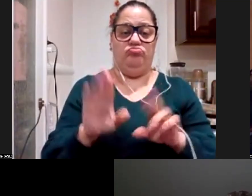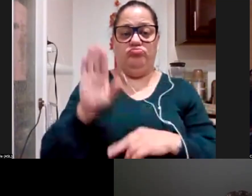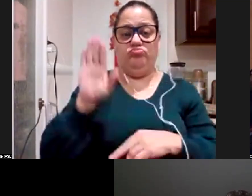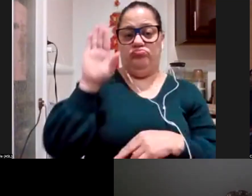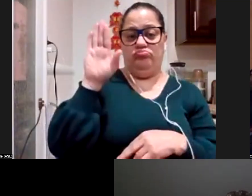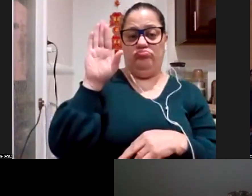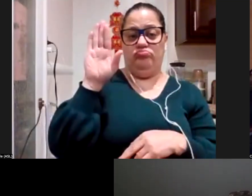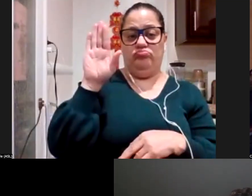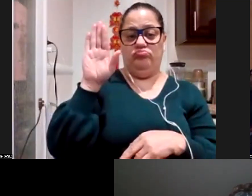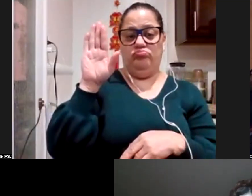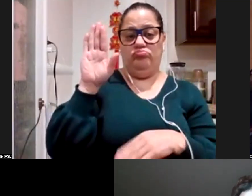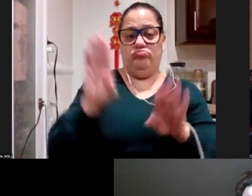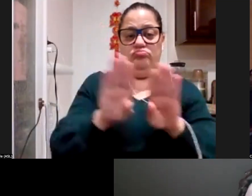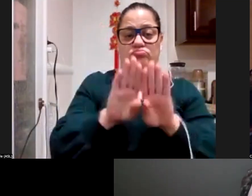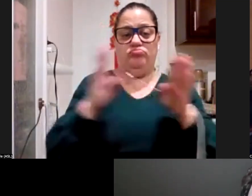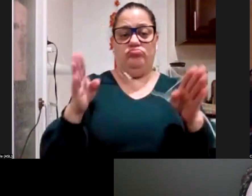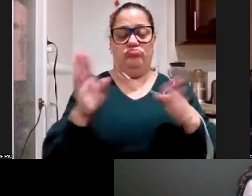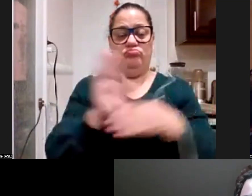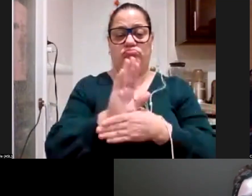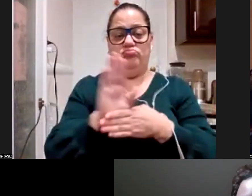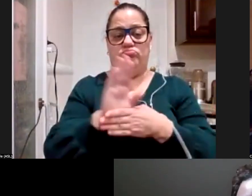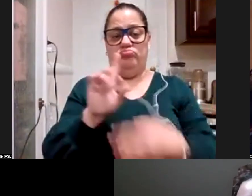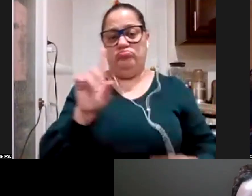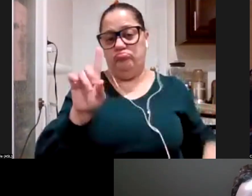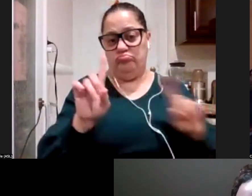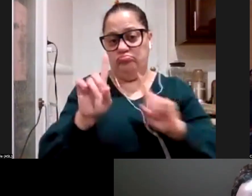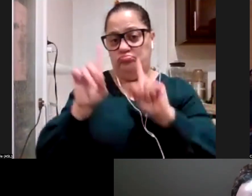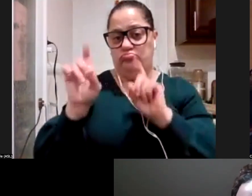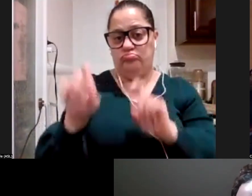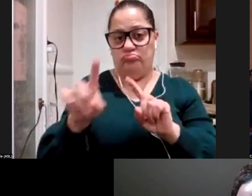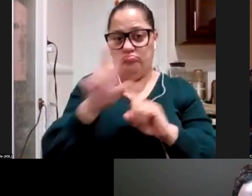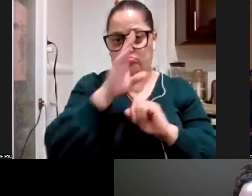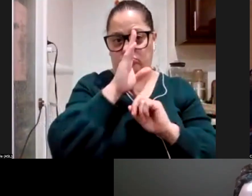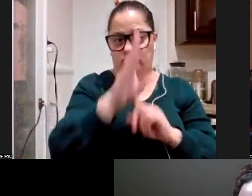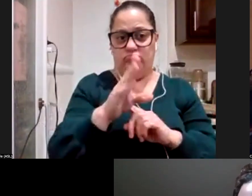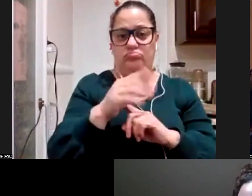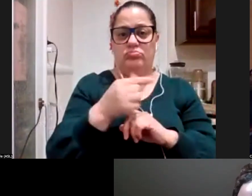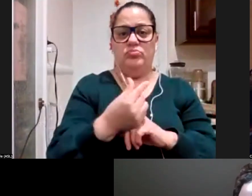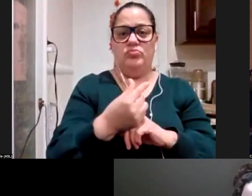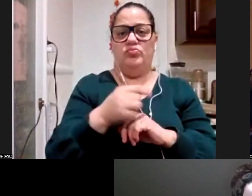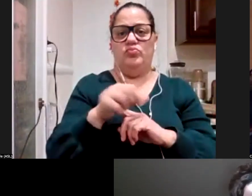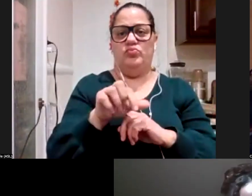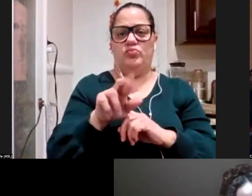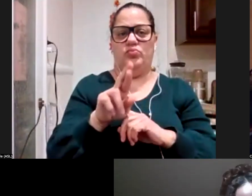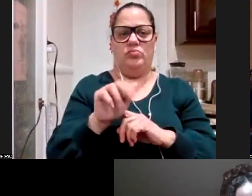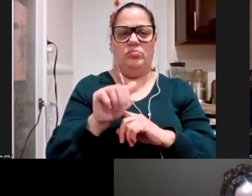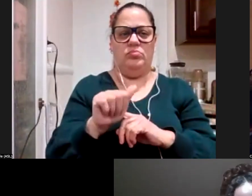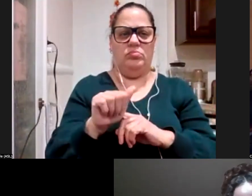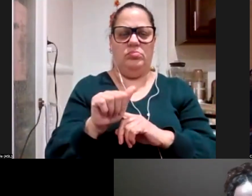come on and ask your questions directly. [GROVER] Grover Hogan asks since he doesn't